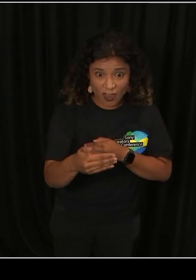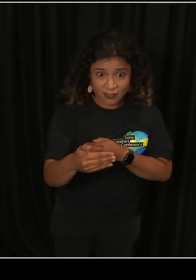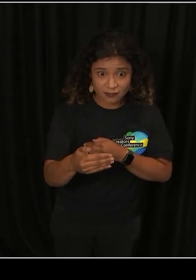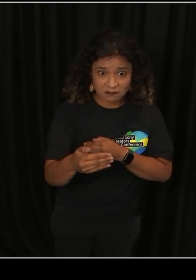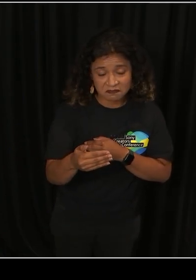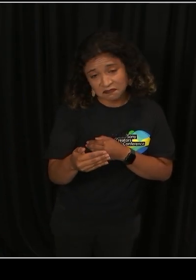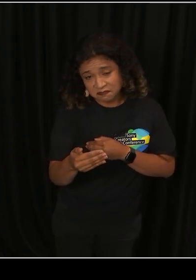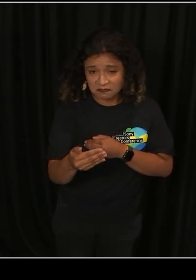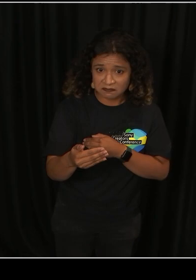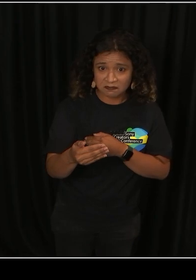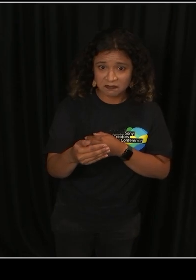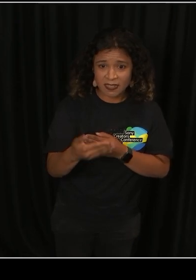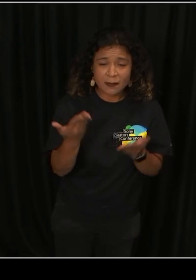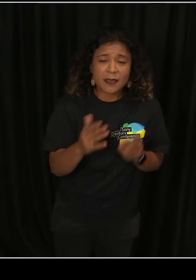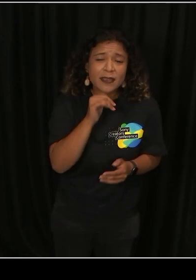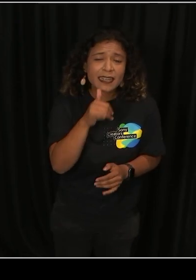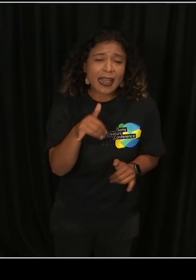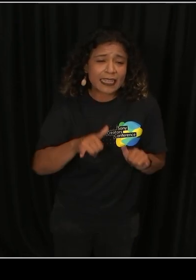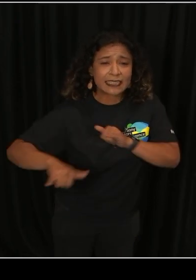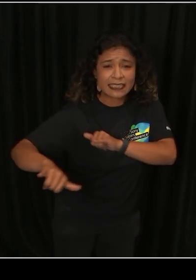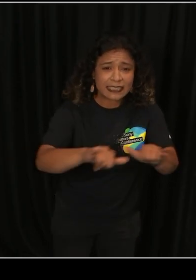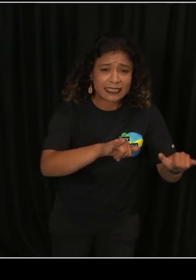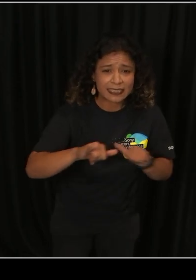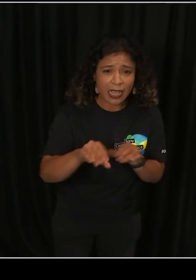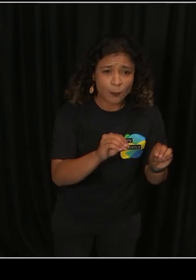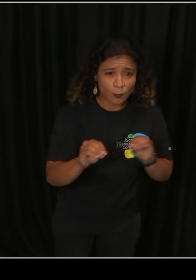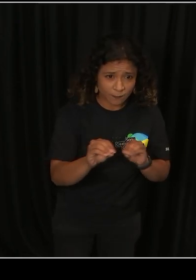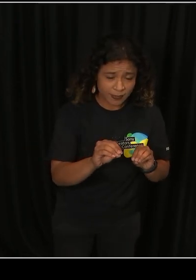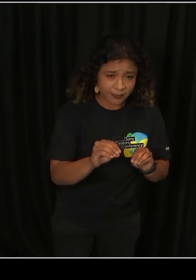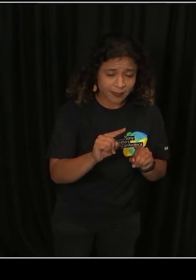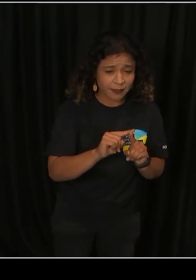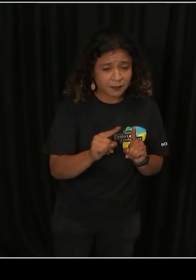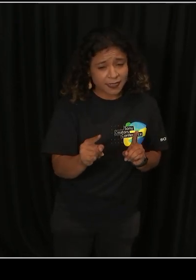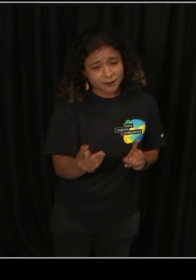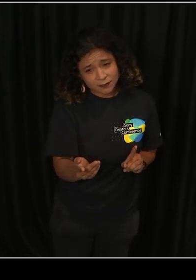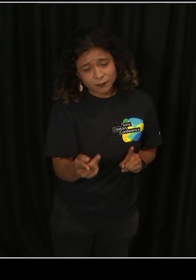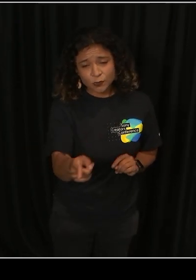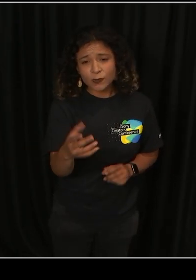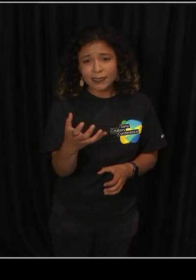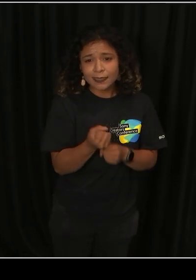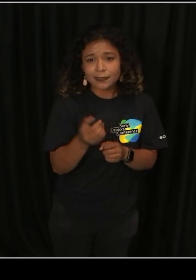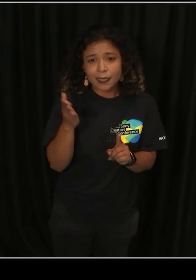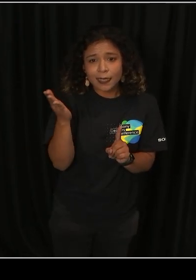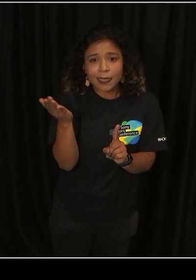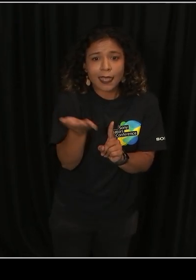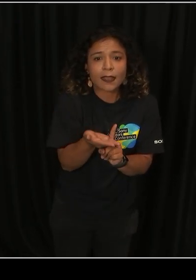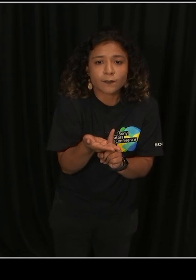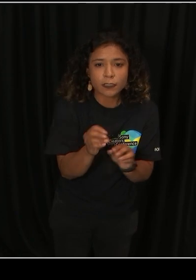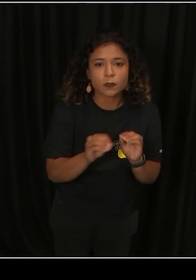the exact same movement as what players perform on the field, but at least you get a convincing movement that doesn't,